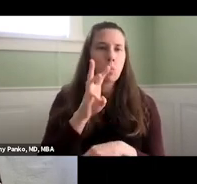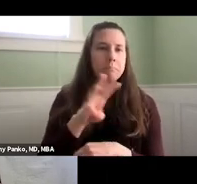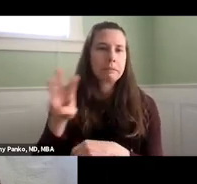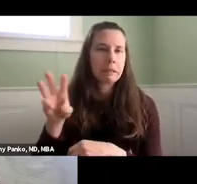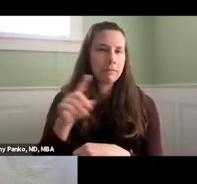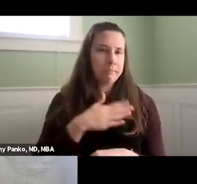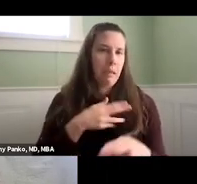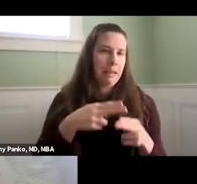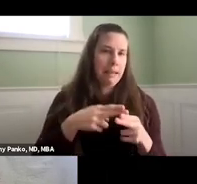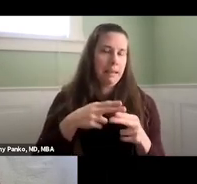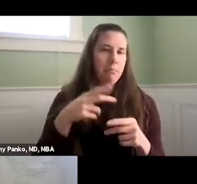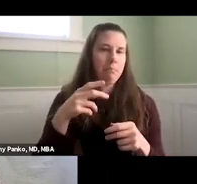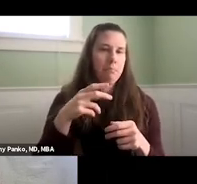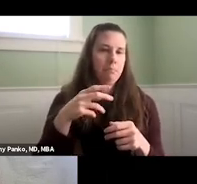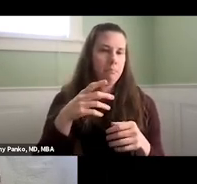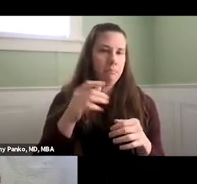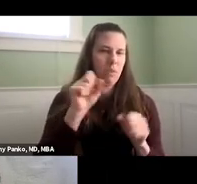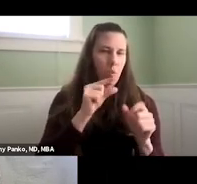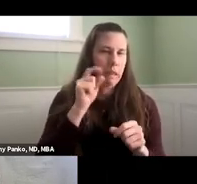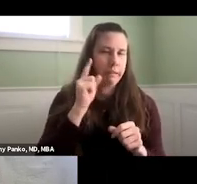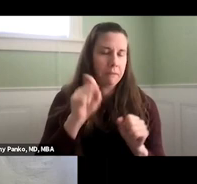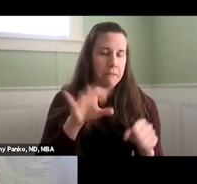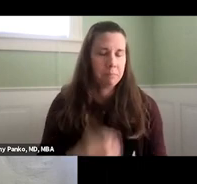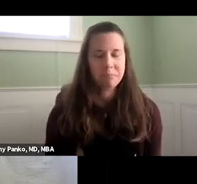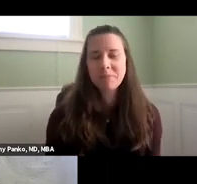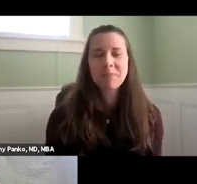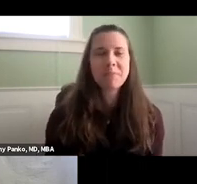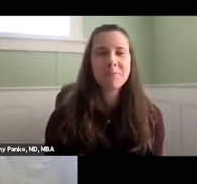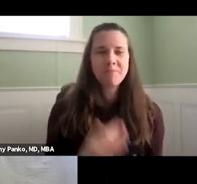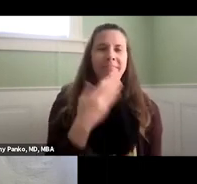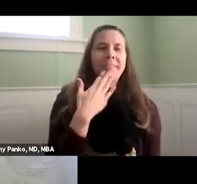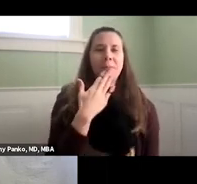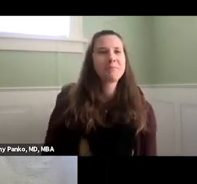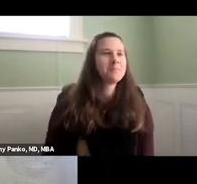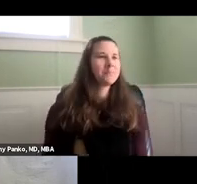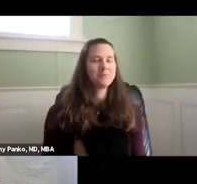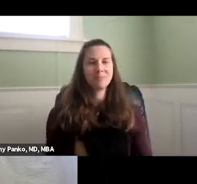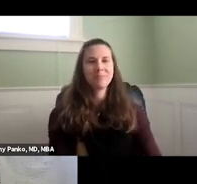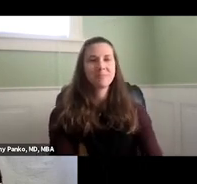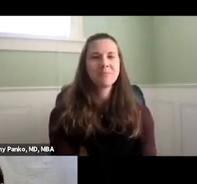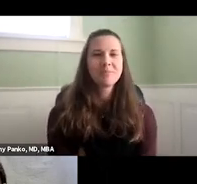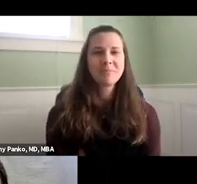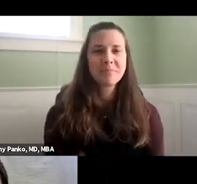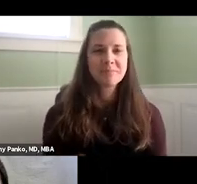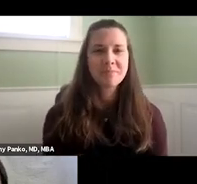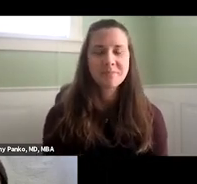or send me an email. If you do a Google search for my name you will also probably find my website as well. Please feel free to contact me.